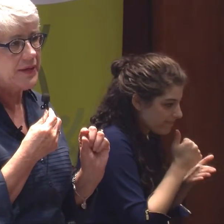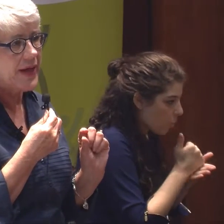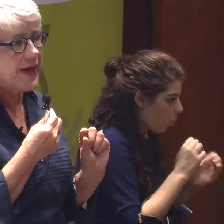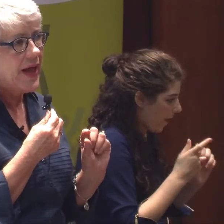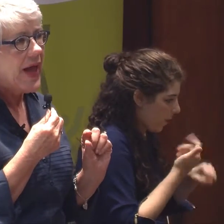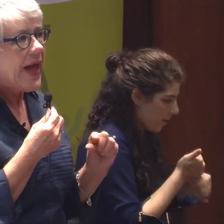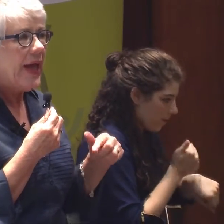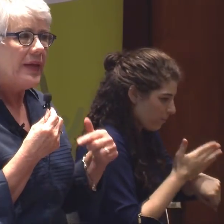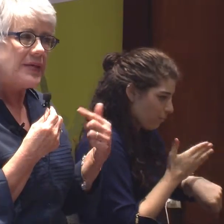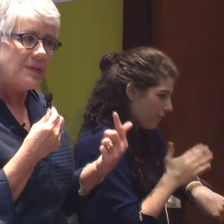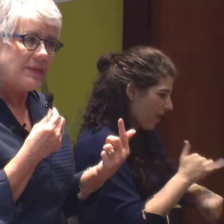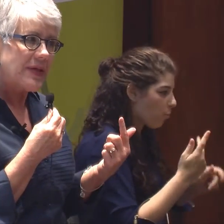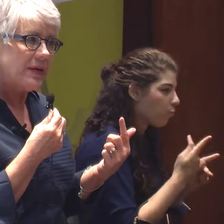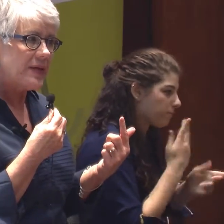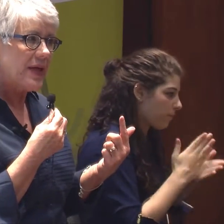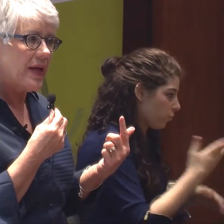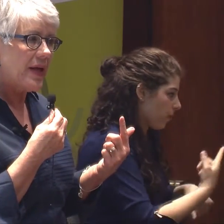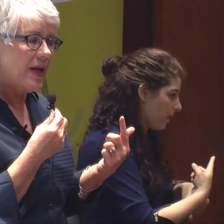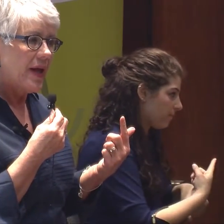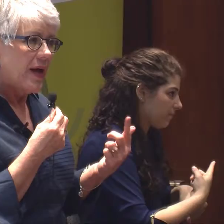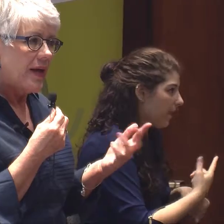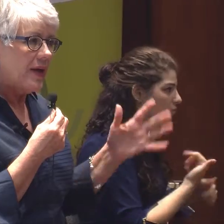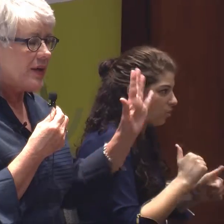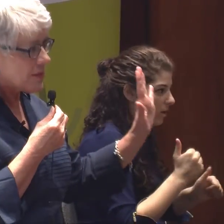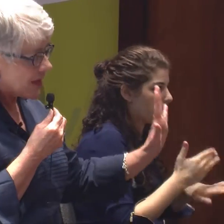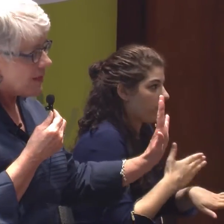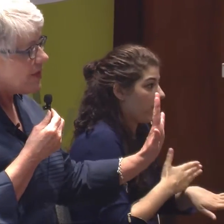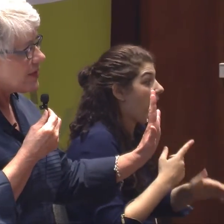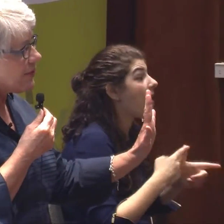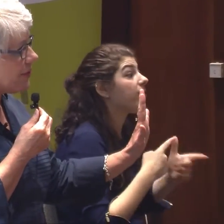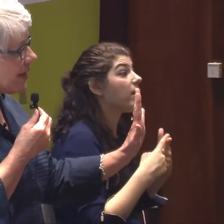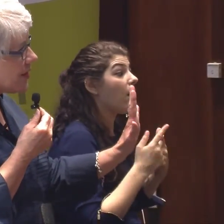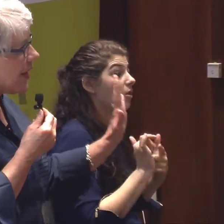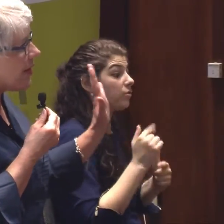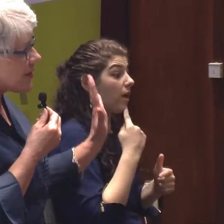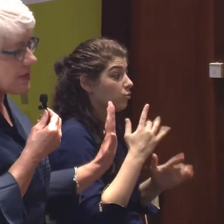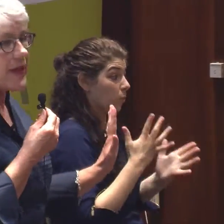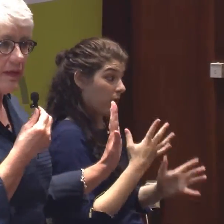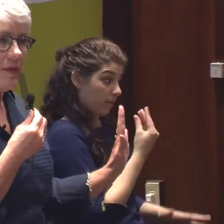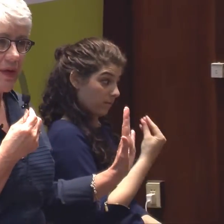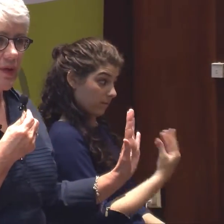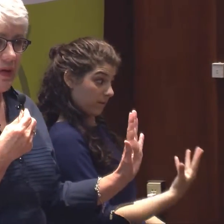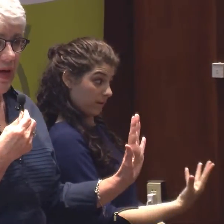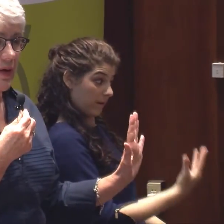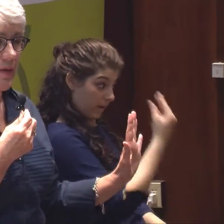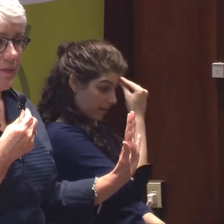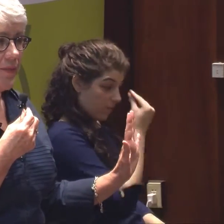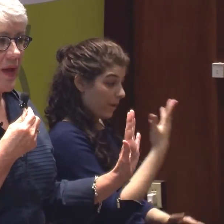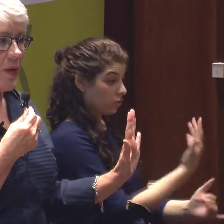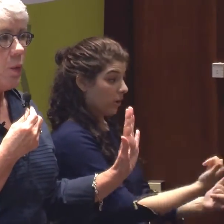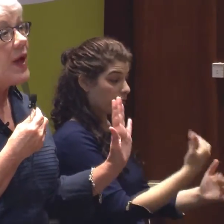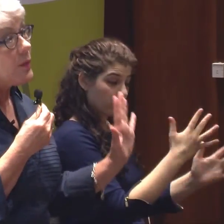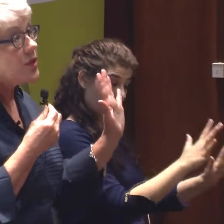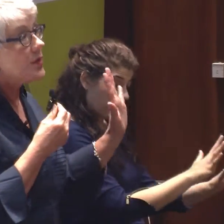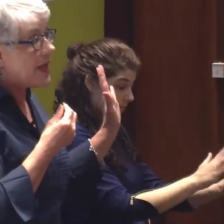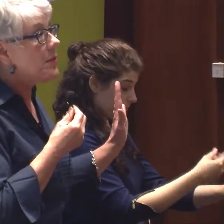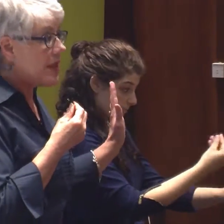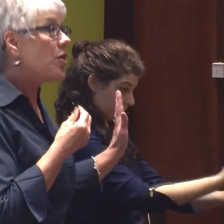Okay, and then sometimes I would say you know, "I just want to give you this information now. I just want to leave it with you now. When would you like me to